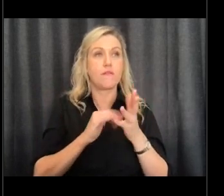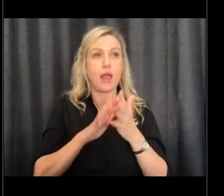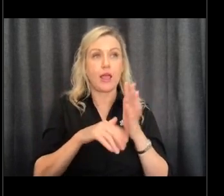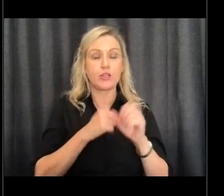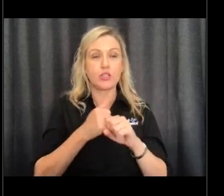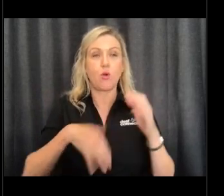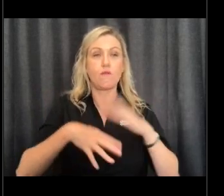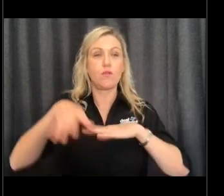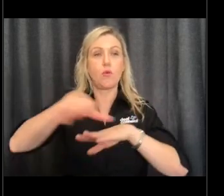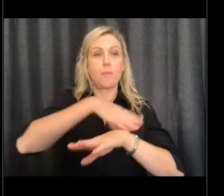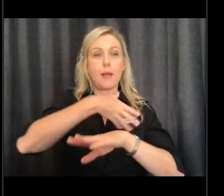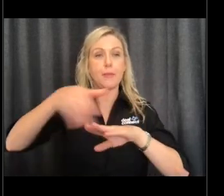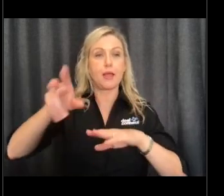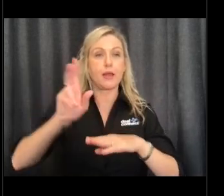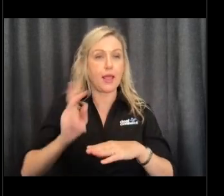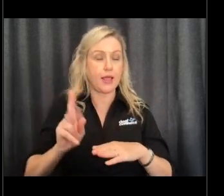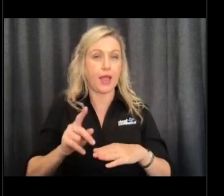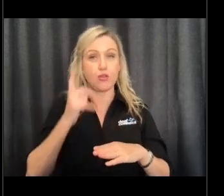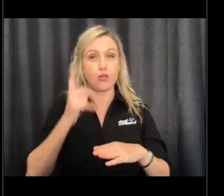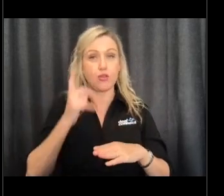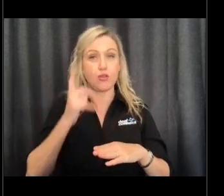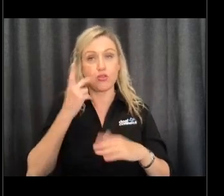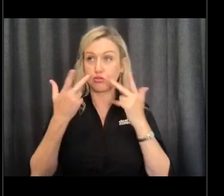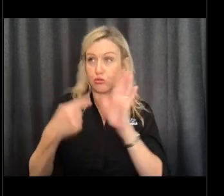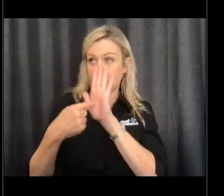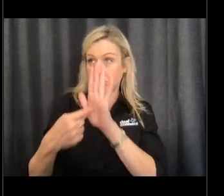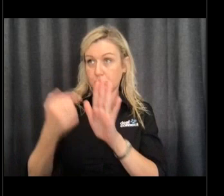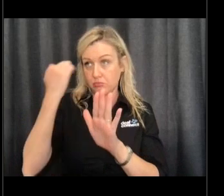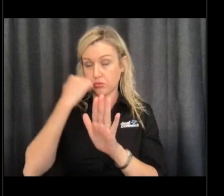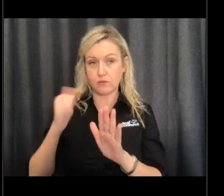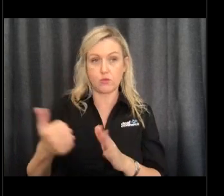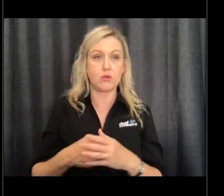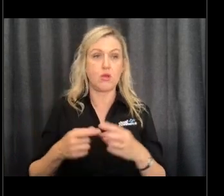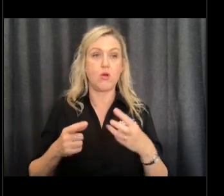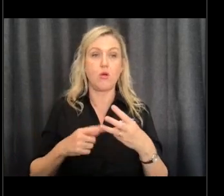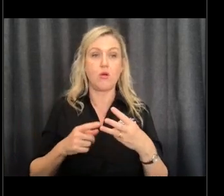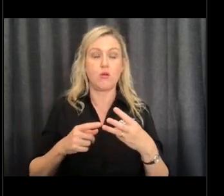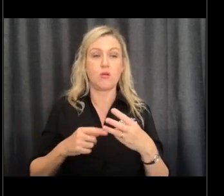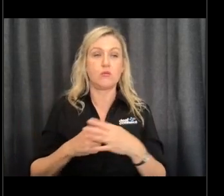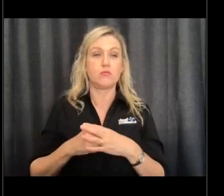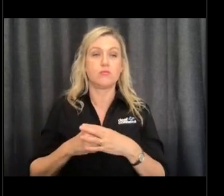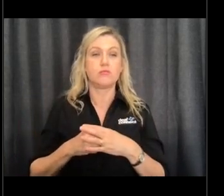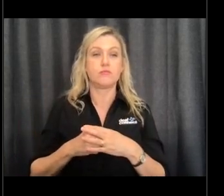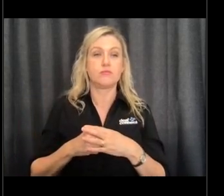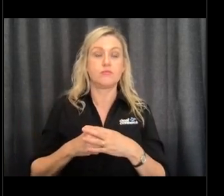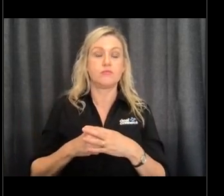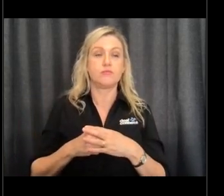and she could use that as proof or do you think both of these items would be helpful